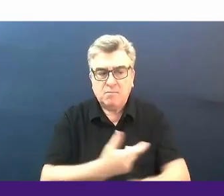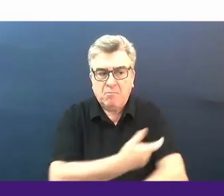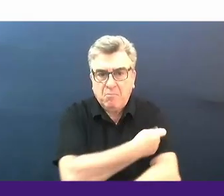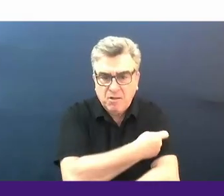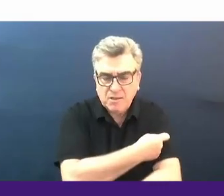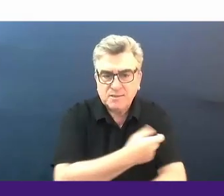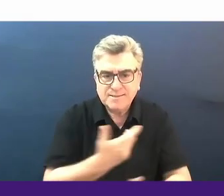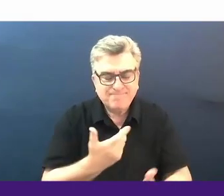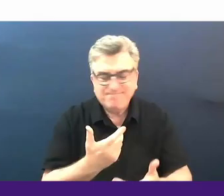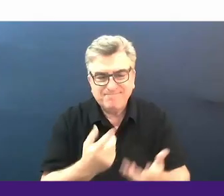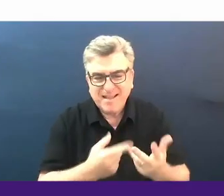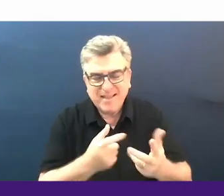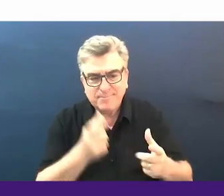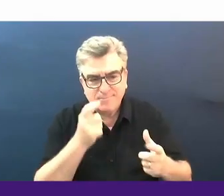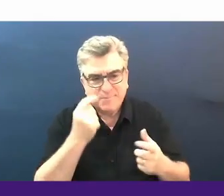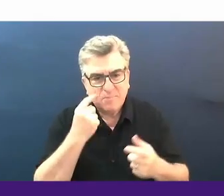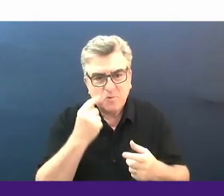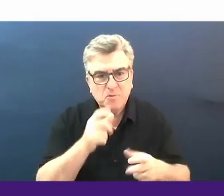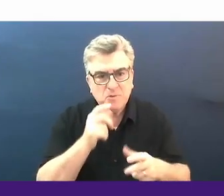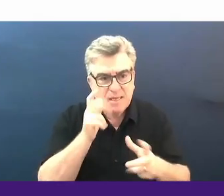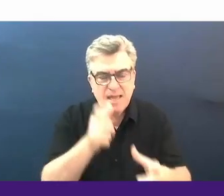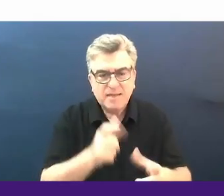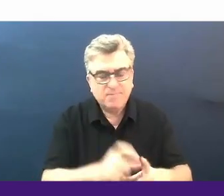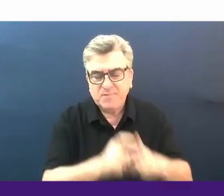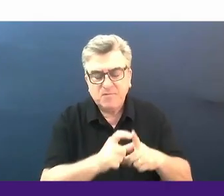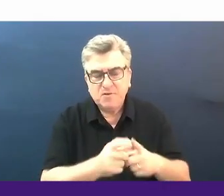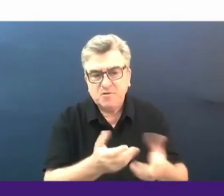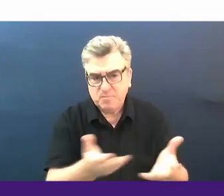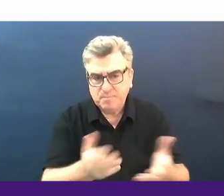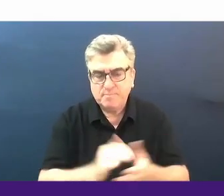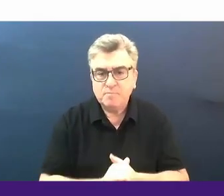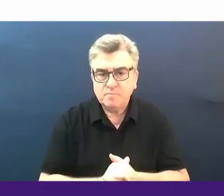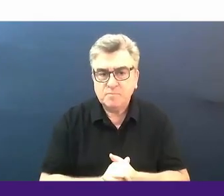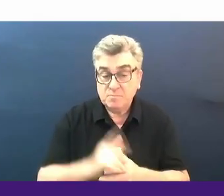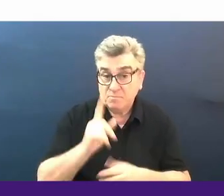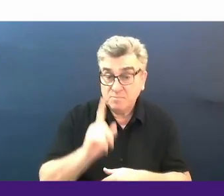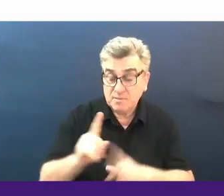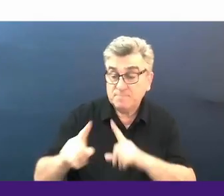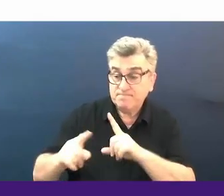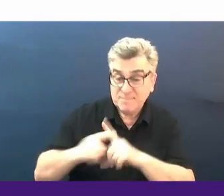health outcomes for this group. It's also very difficult for health professionals to understand